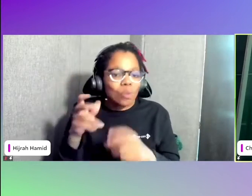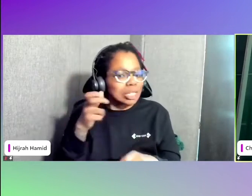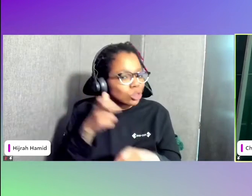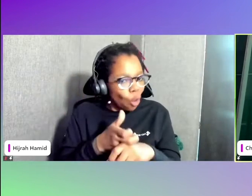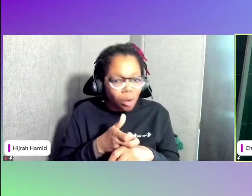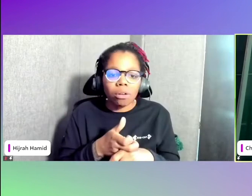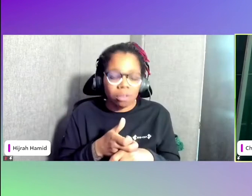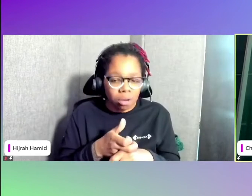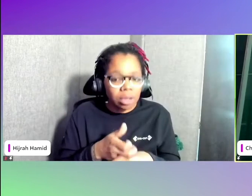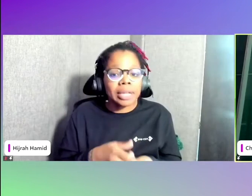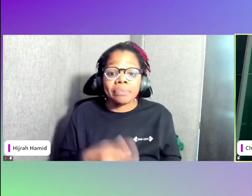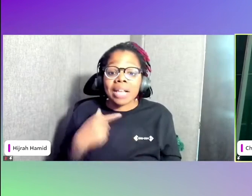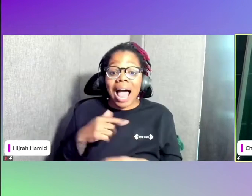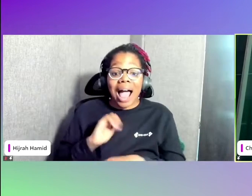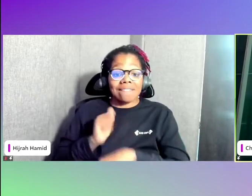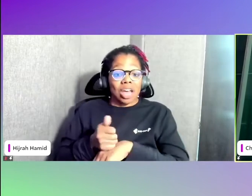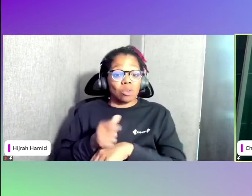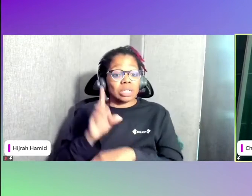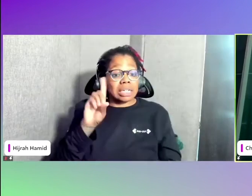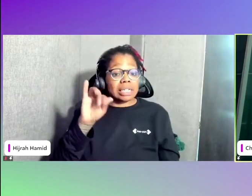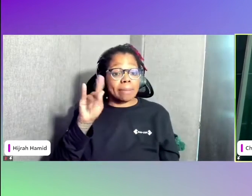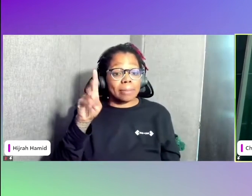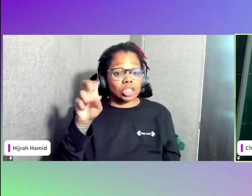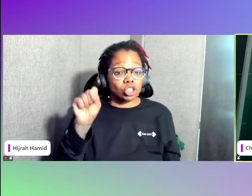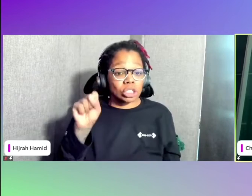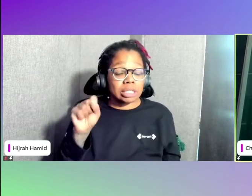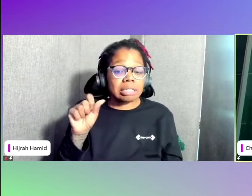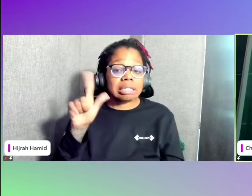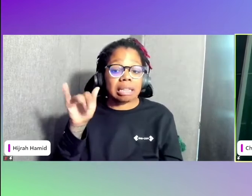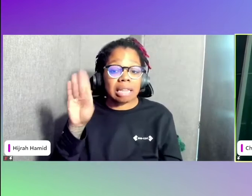charts that would satisfy that curiosity, help us us